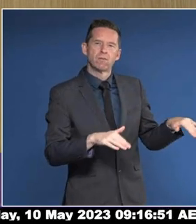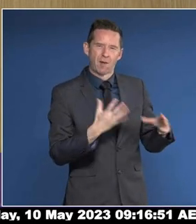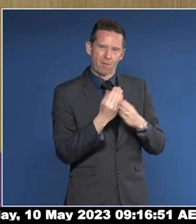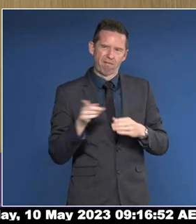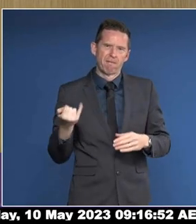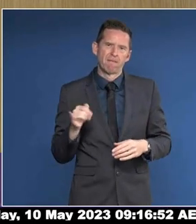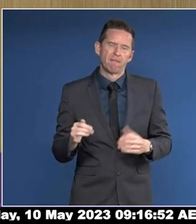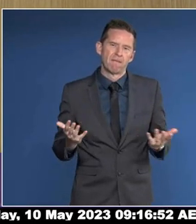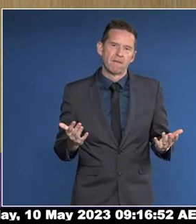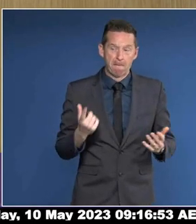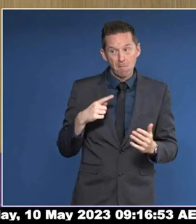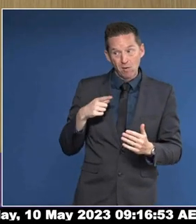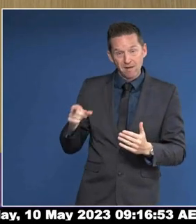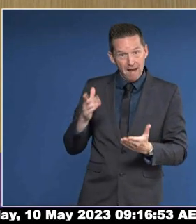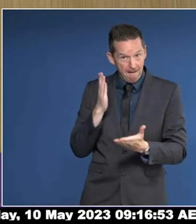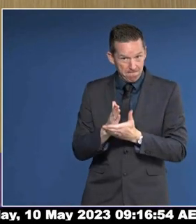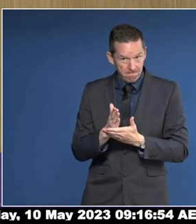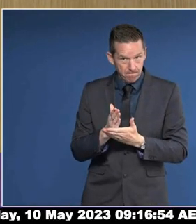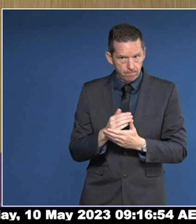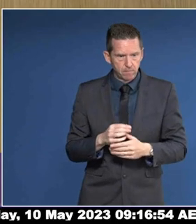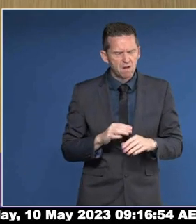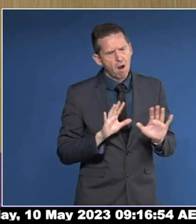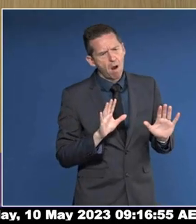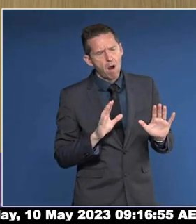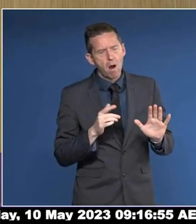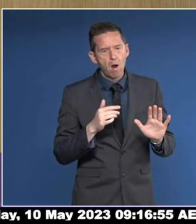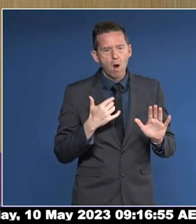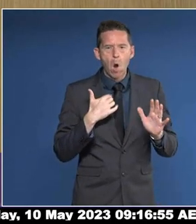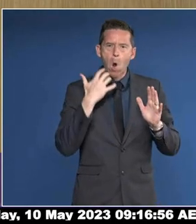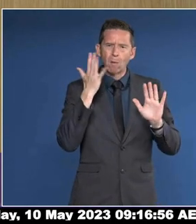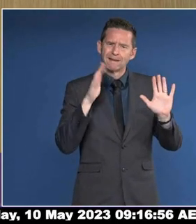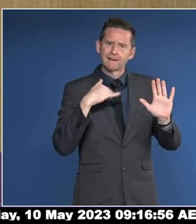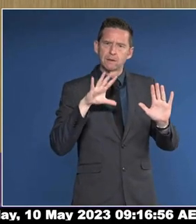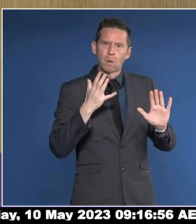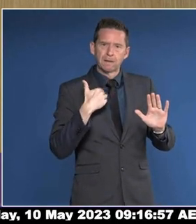Because it is the fact, isn't it? I'm always conscious of hindsight bias and the privilege of being